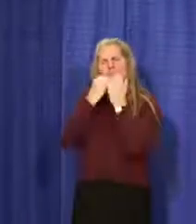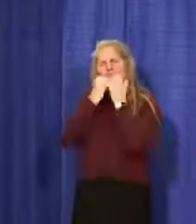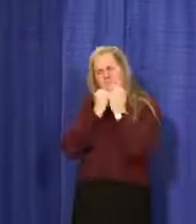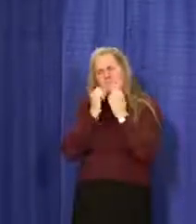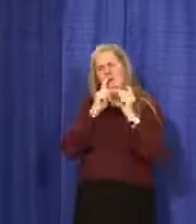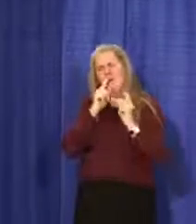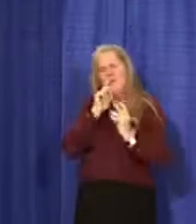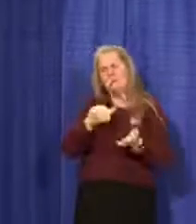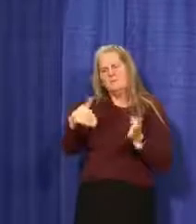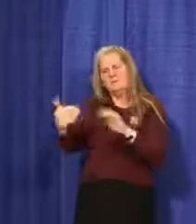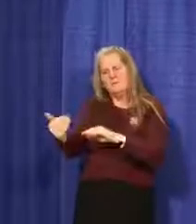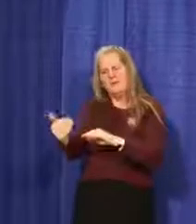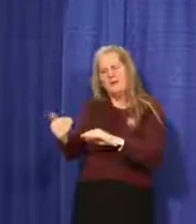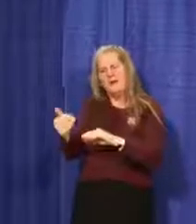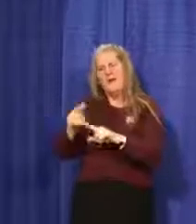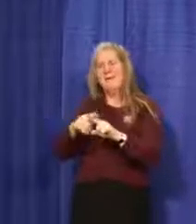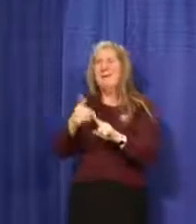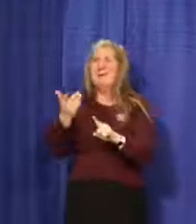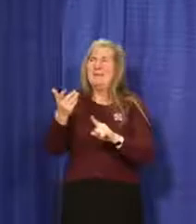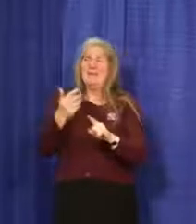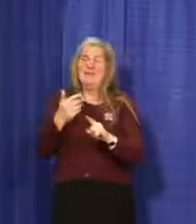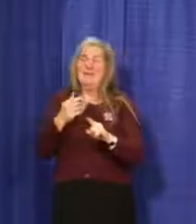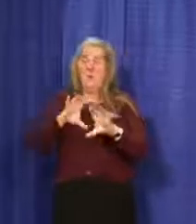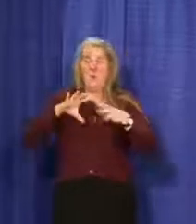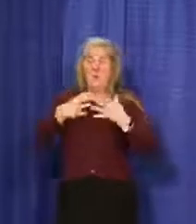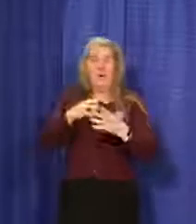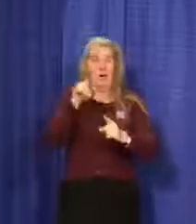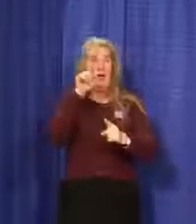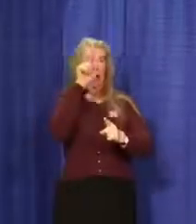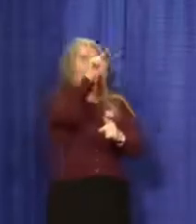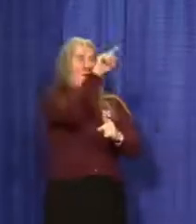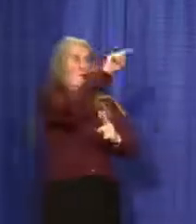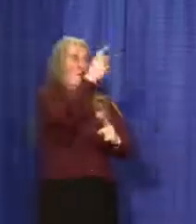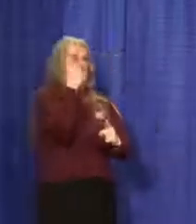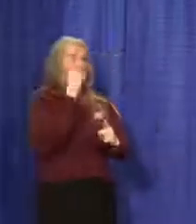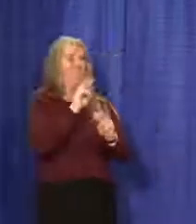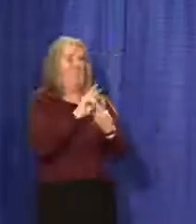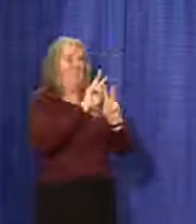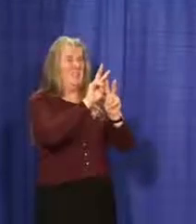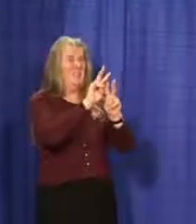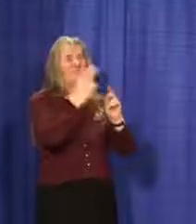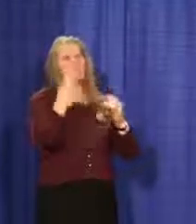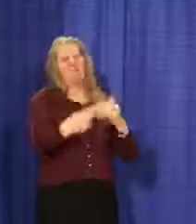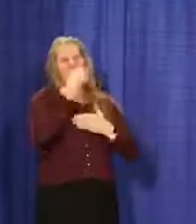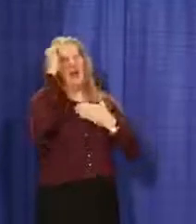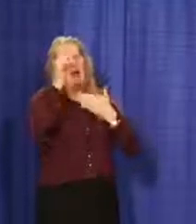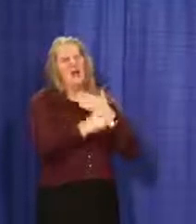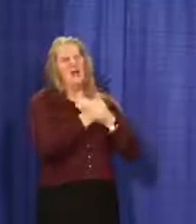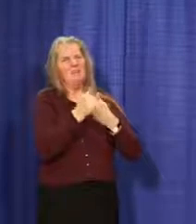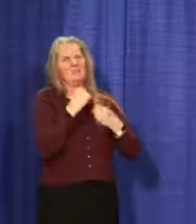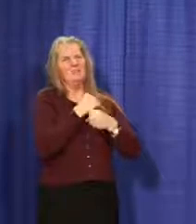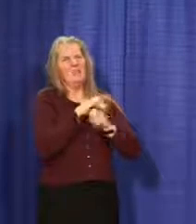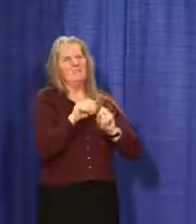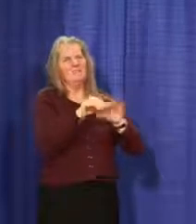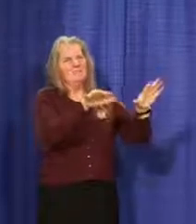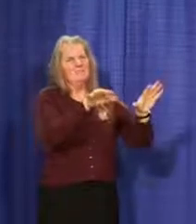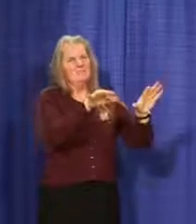But tragically, worldwide experience has also taught us repeatedly that funerals or high risk for COVID spread.